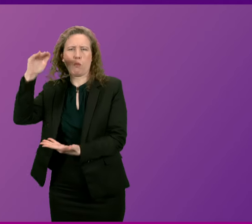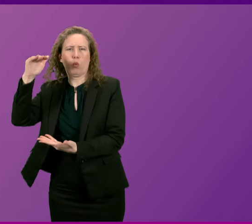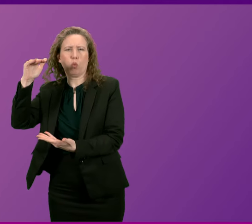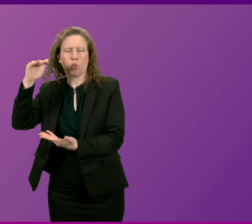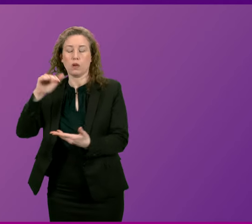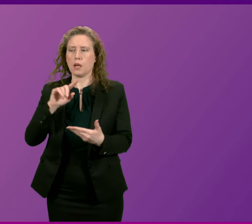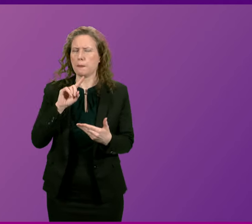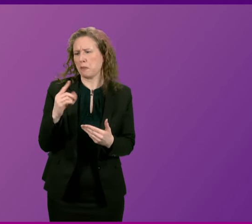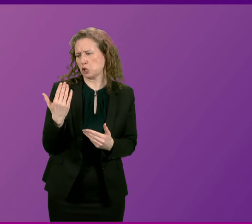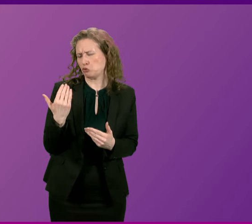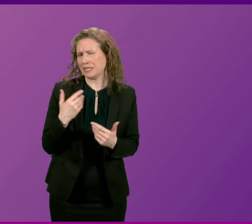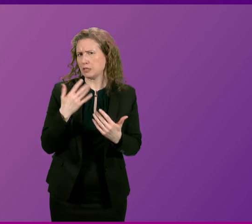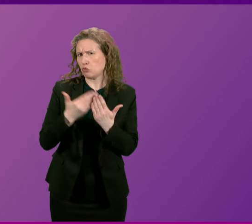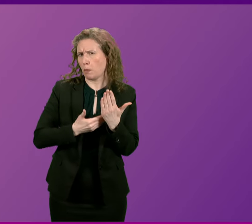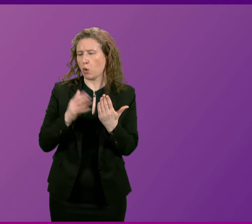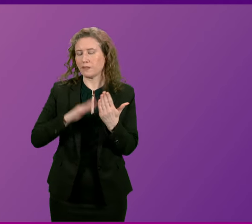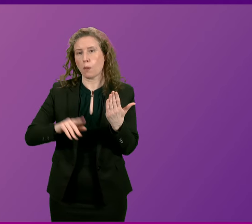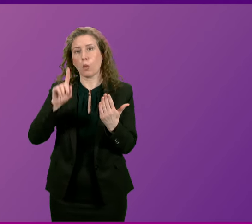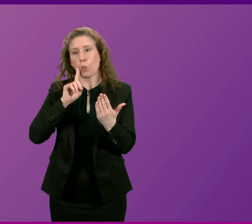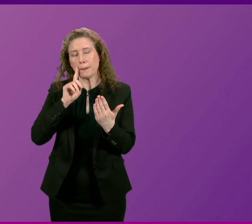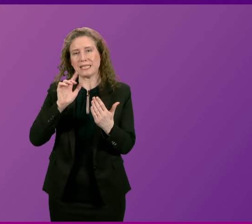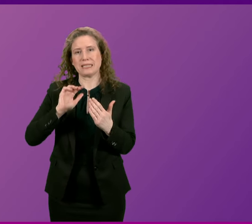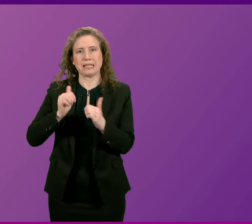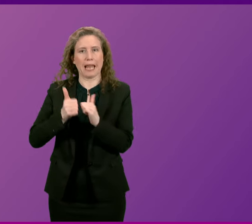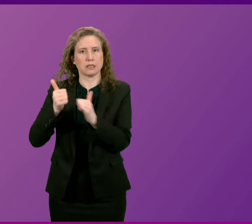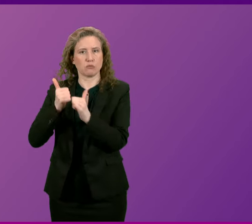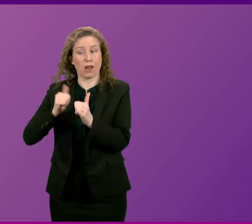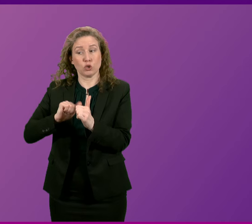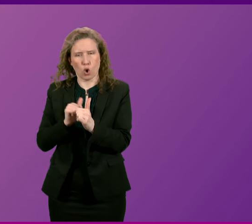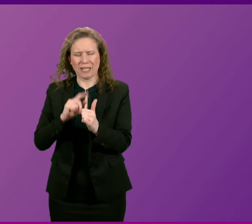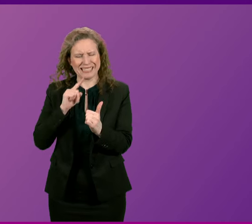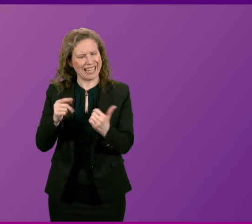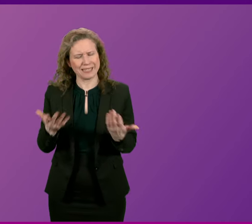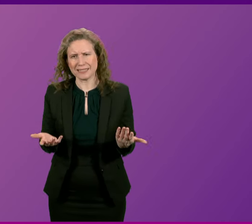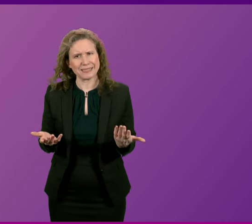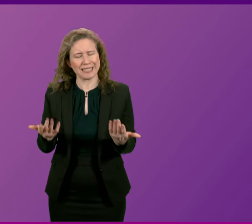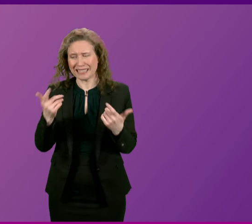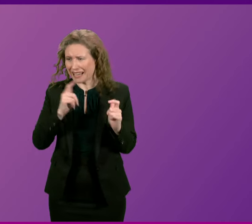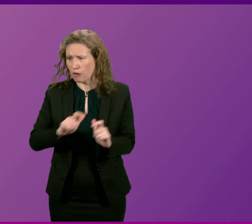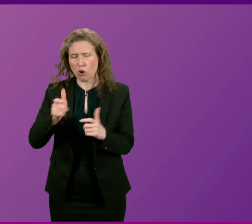However, a recent report from Women’s Enterprise Scotland articulates continued systemic barriers,